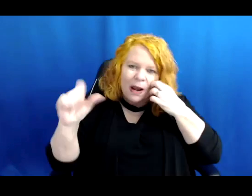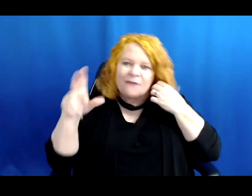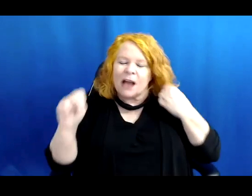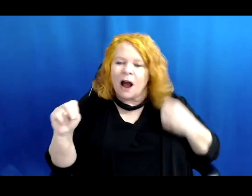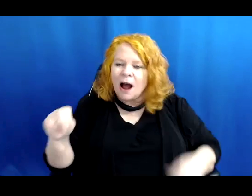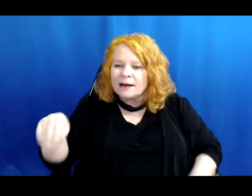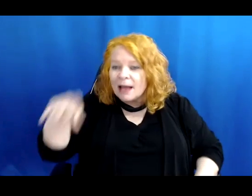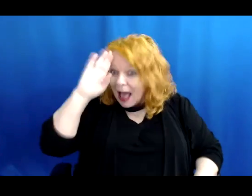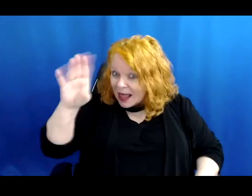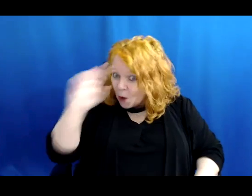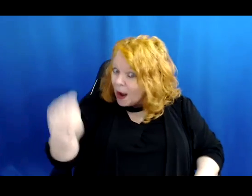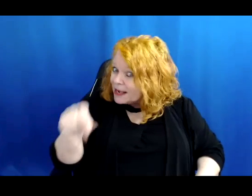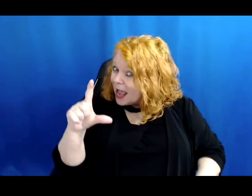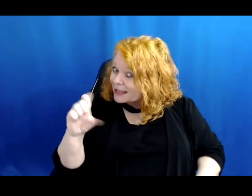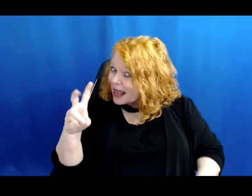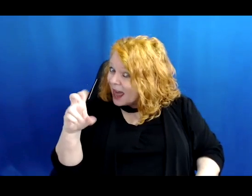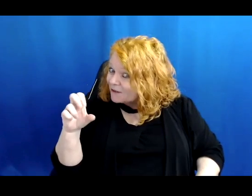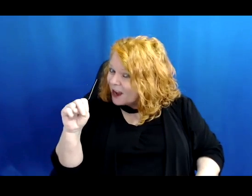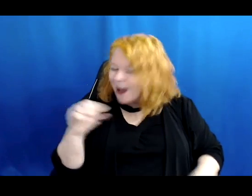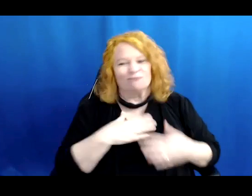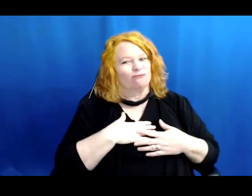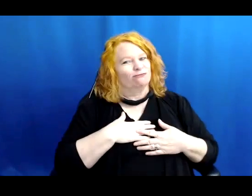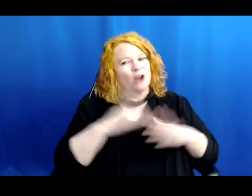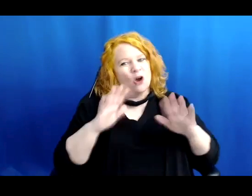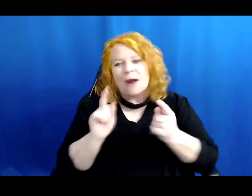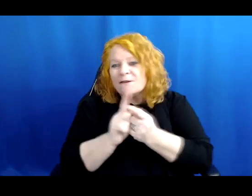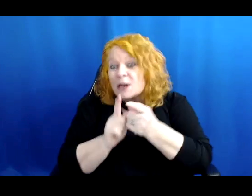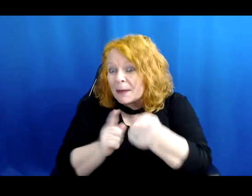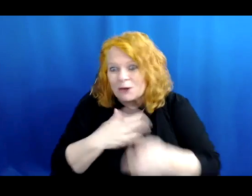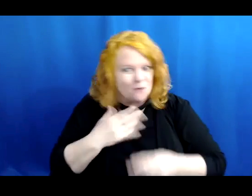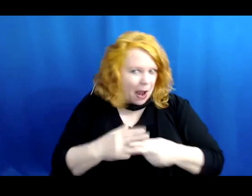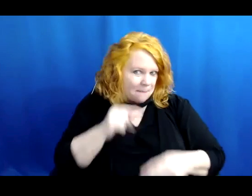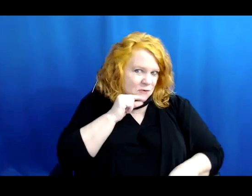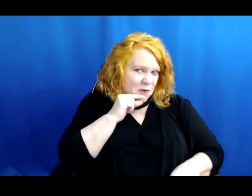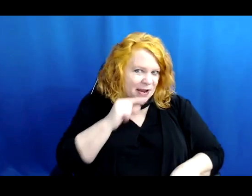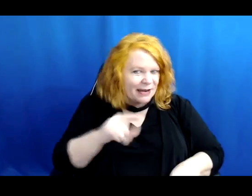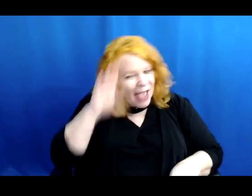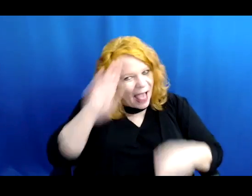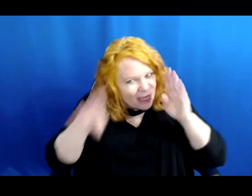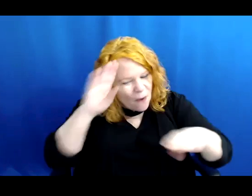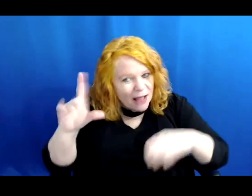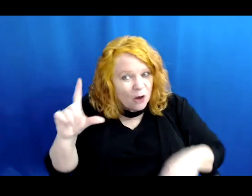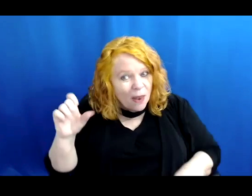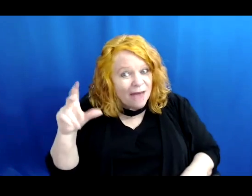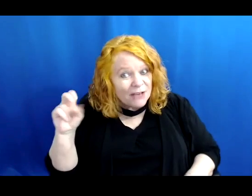It's wonderful to meet you. I am Gwyn, hello, hello, hello, Le'Von.